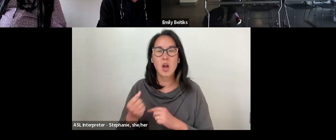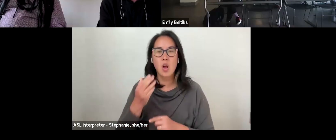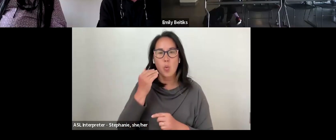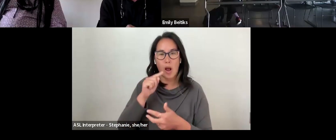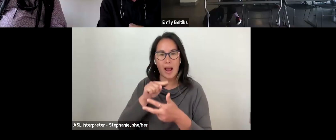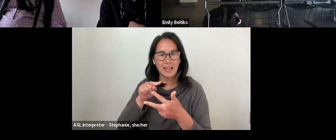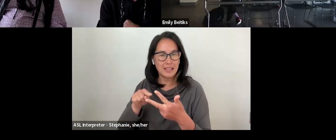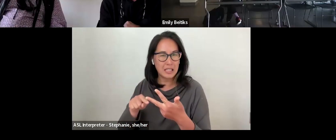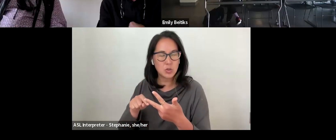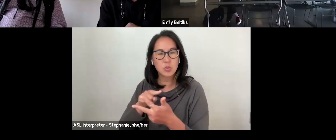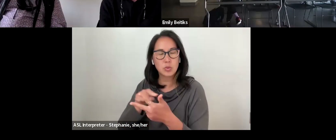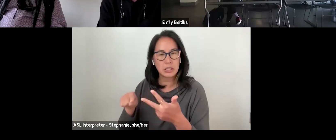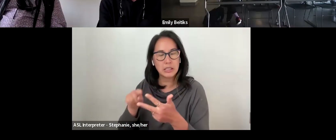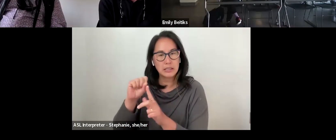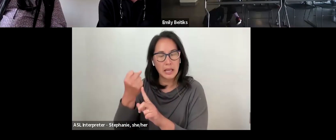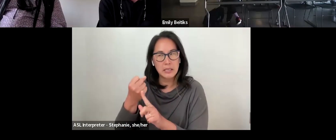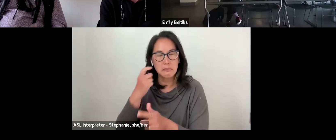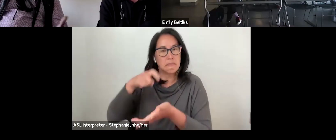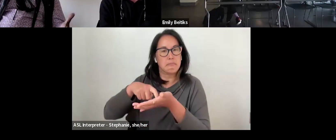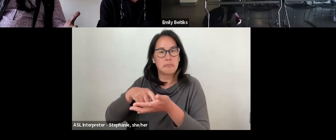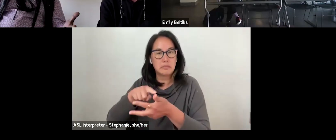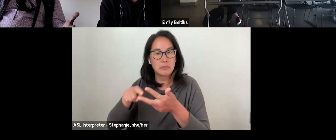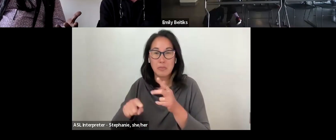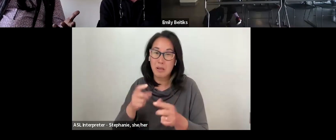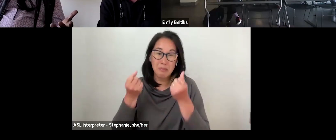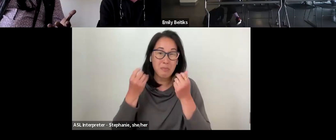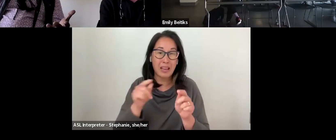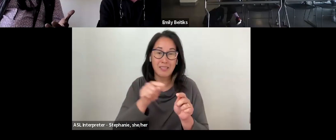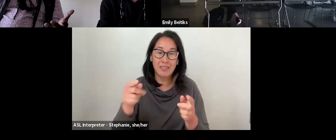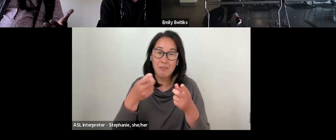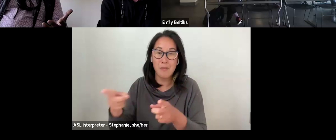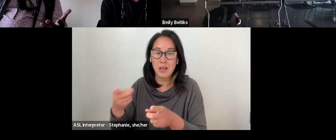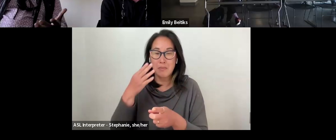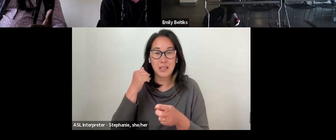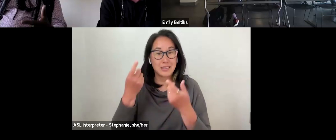but also to recognize that many of those things are taking place, I guess they're all breaking, in the early '70s.